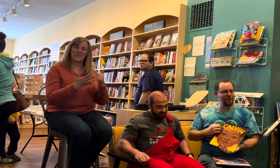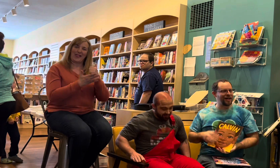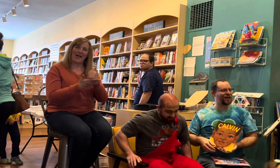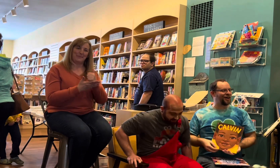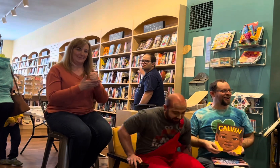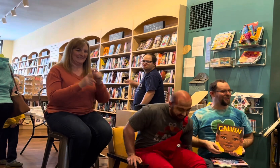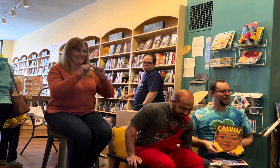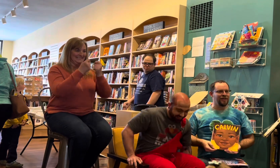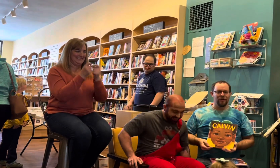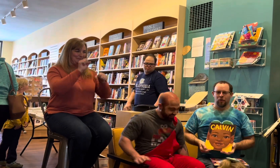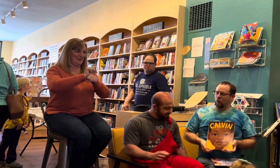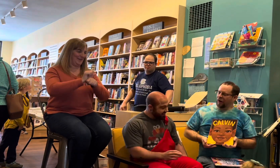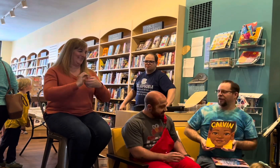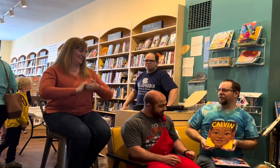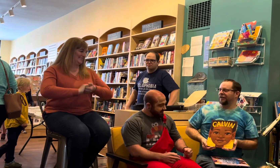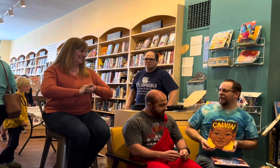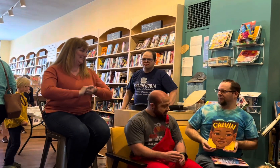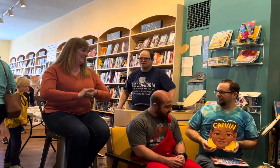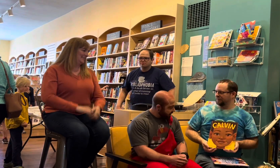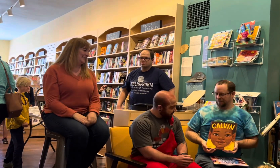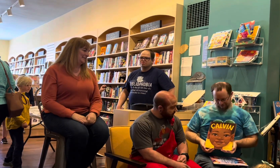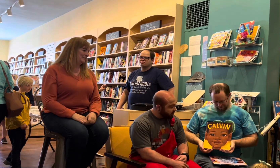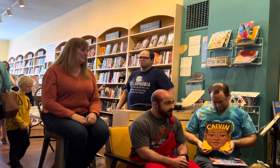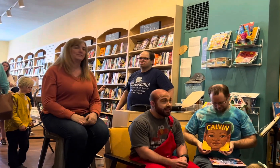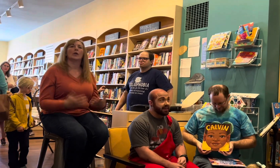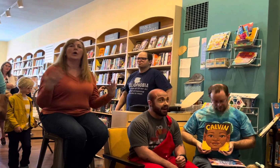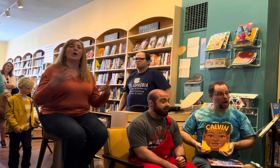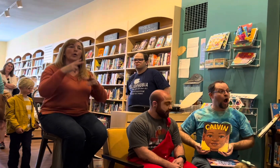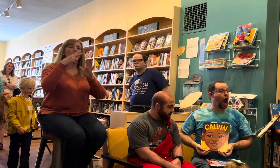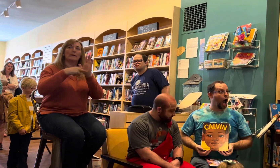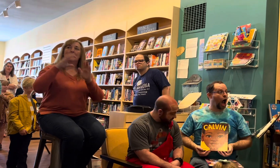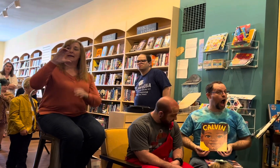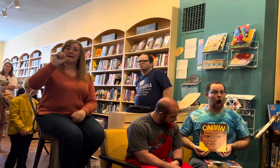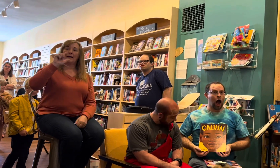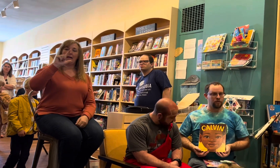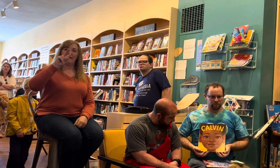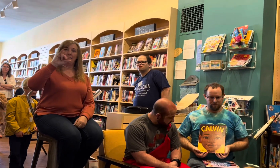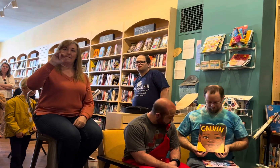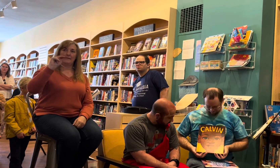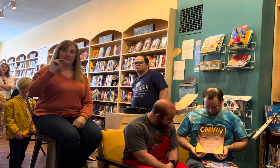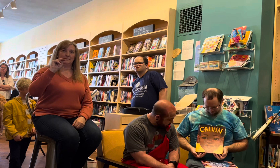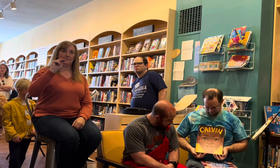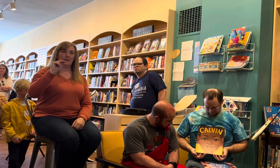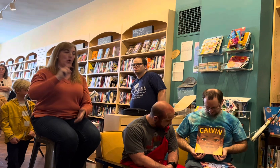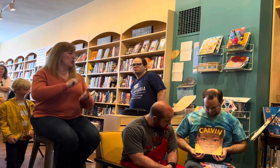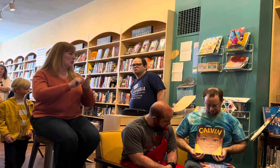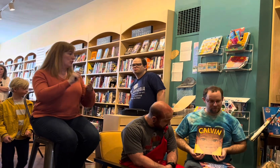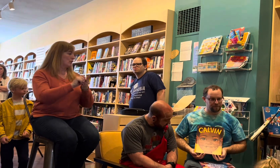There we go! What are you reading? BUSTER: All right. We are reading Calvin and it is written by JR and